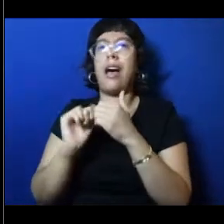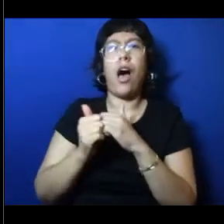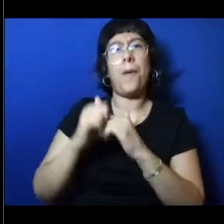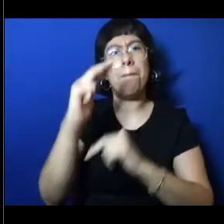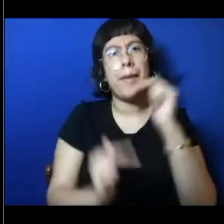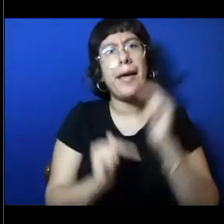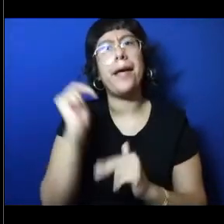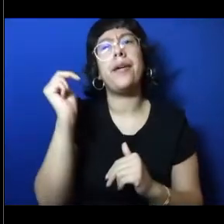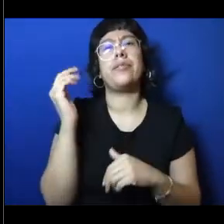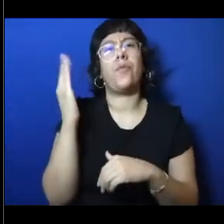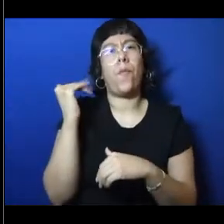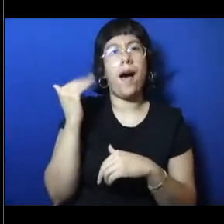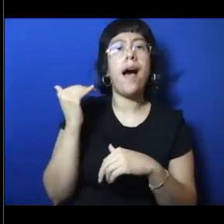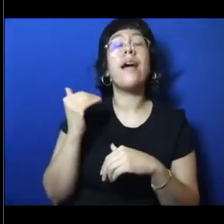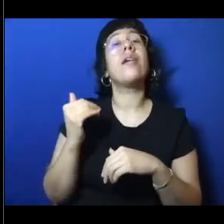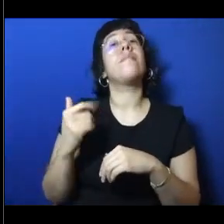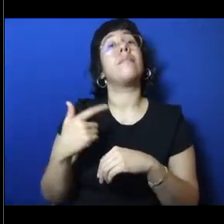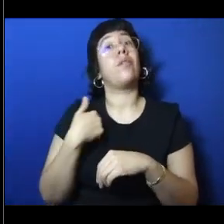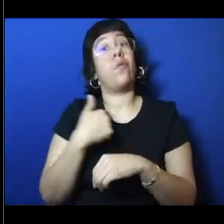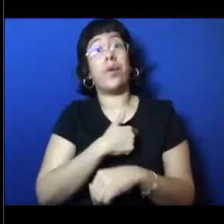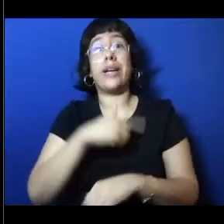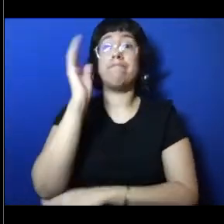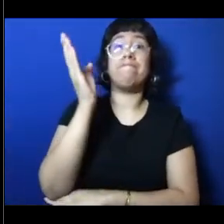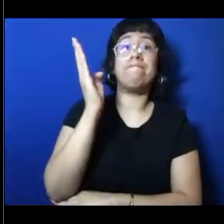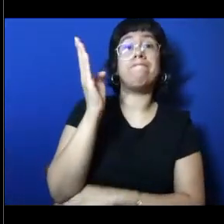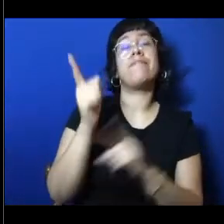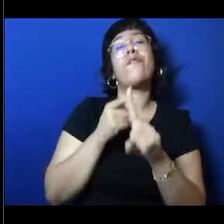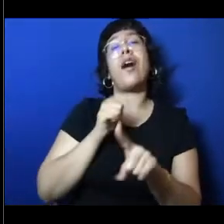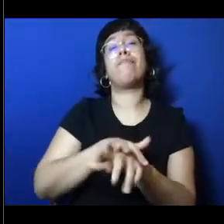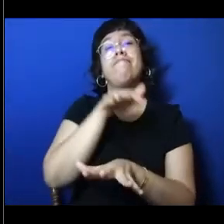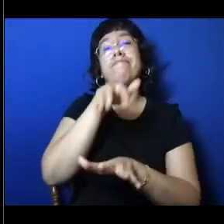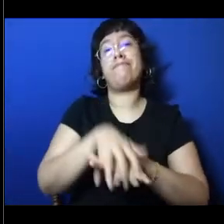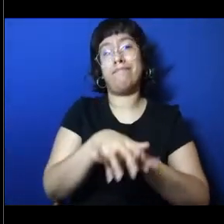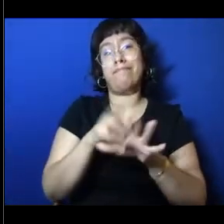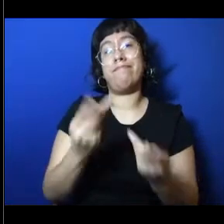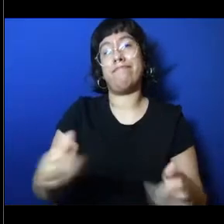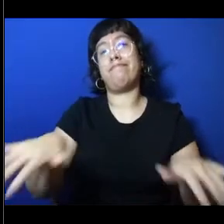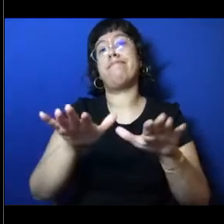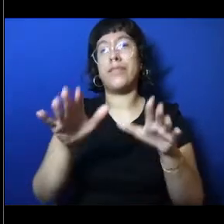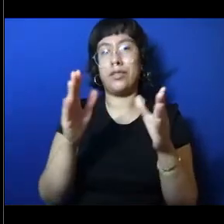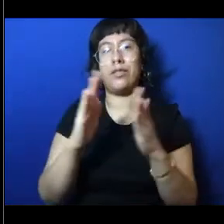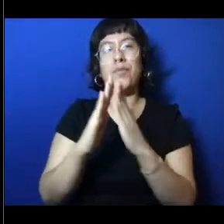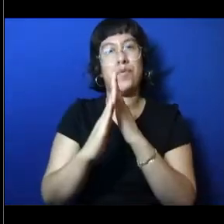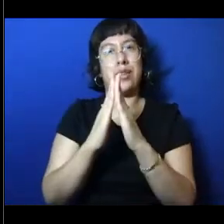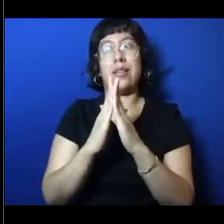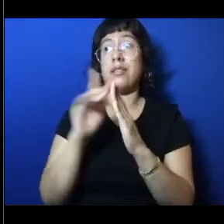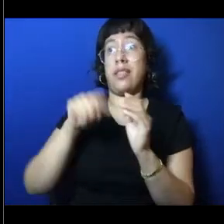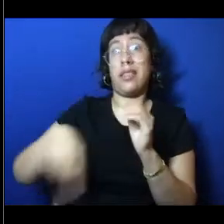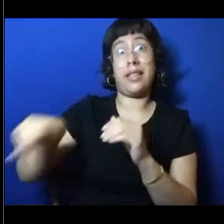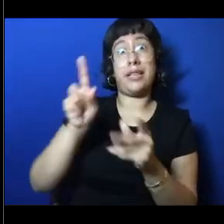to you from the traditional lands of native communities, who have substantial traditional and local knowledge and much to share with us.